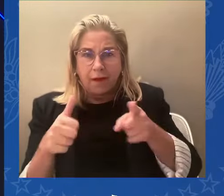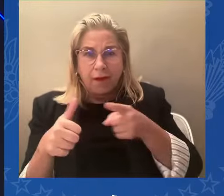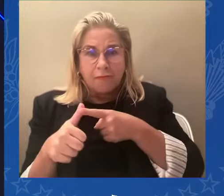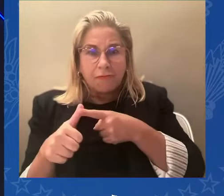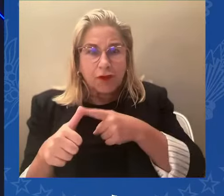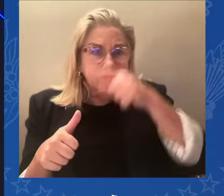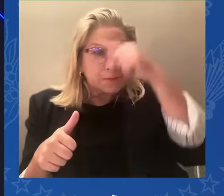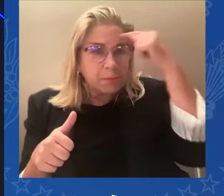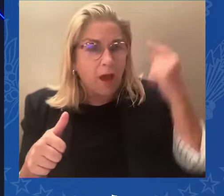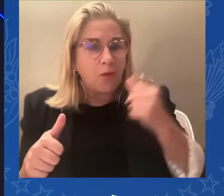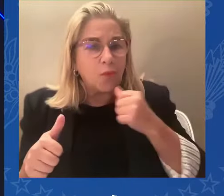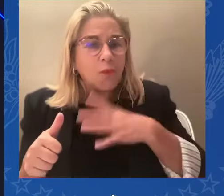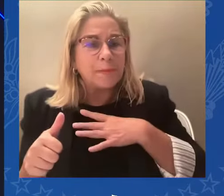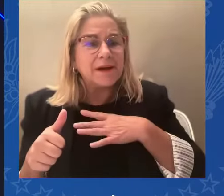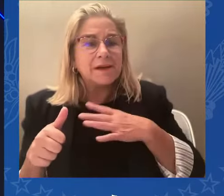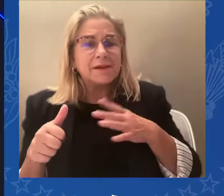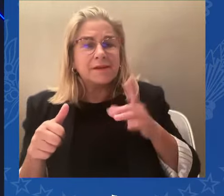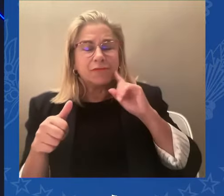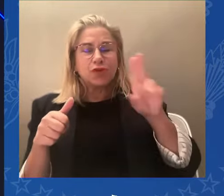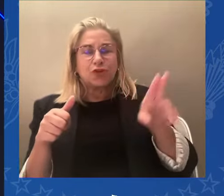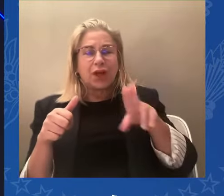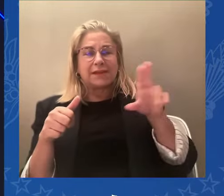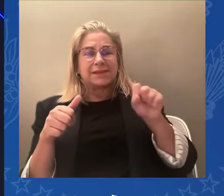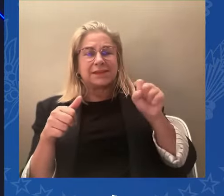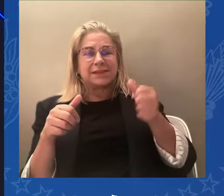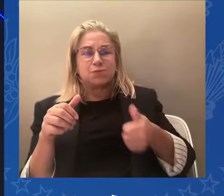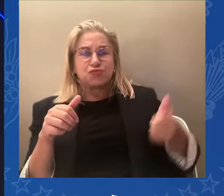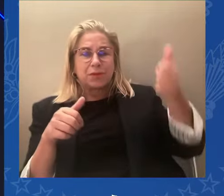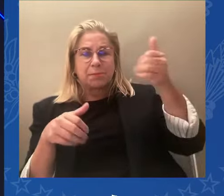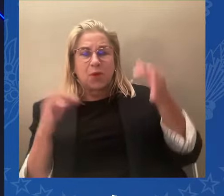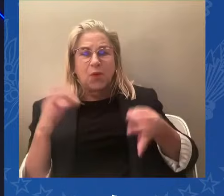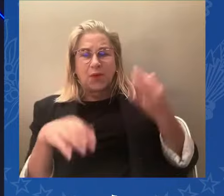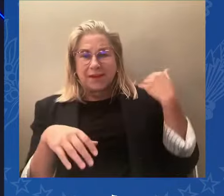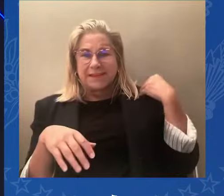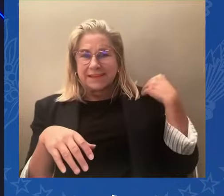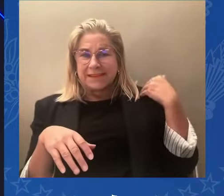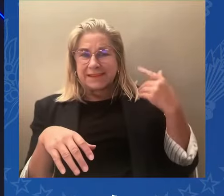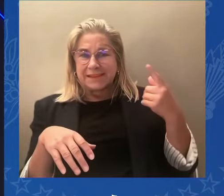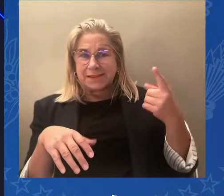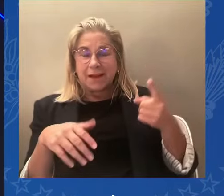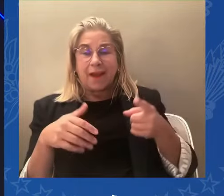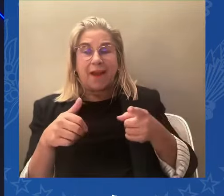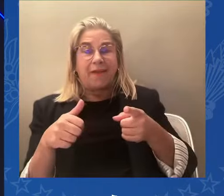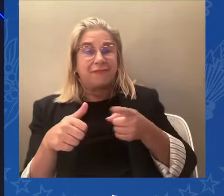and the first woman and woman of color as the vice president of these United States.